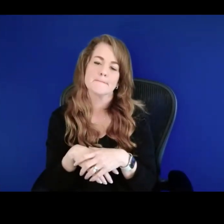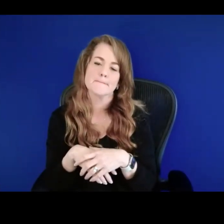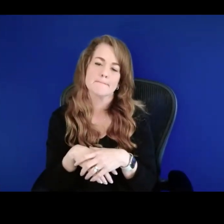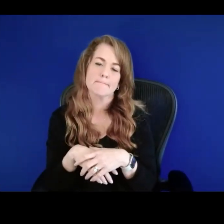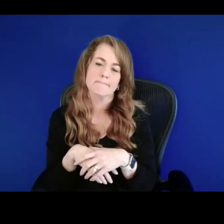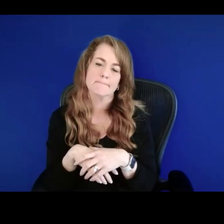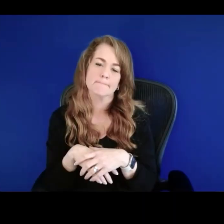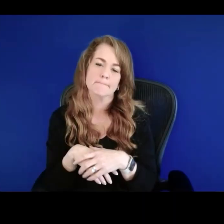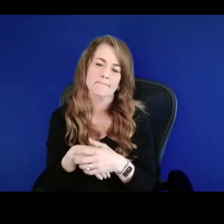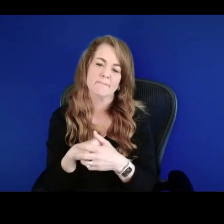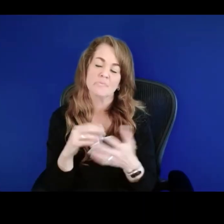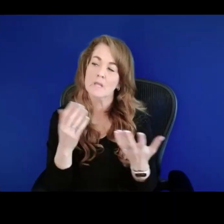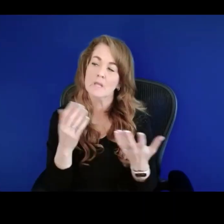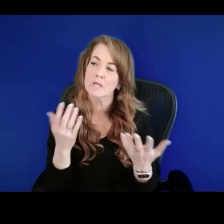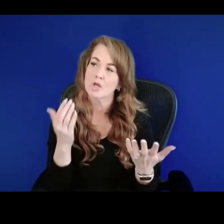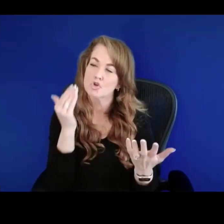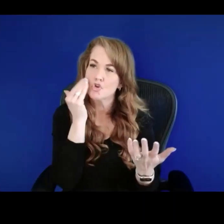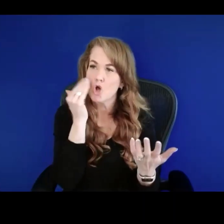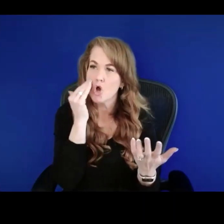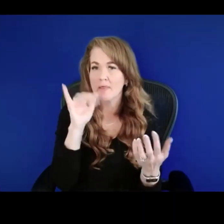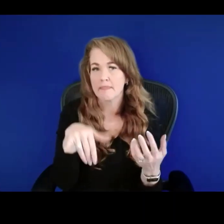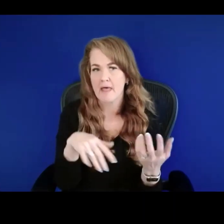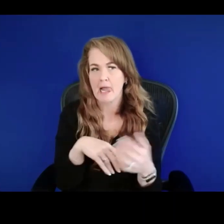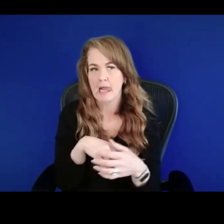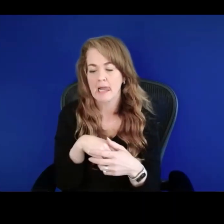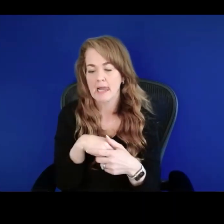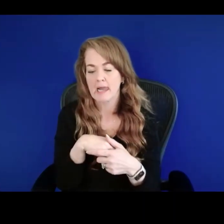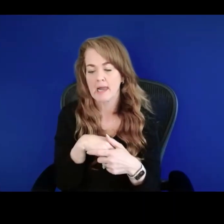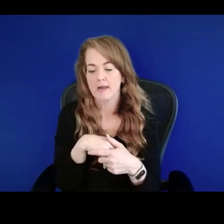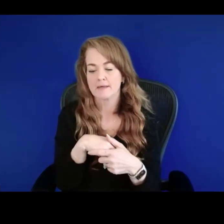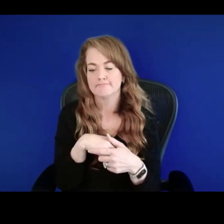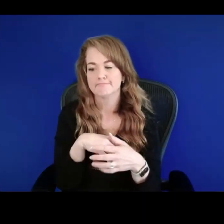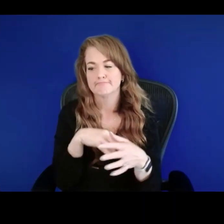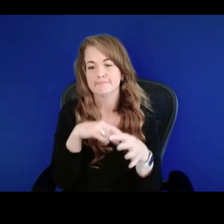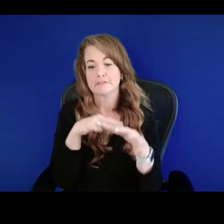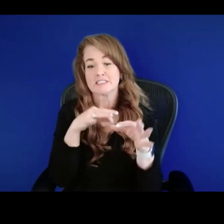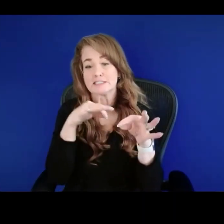knowing maybe a more, more descriptive explanation of what